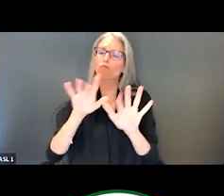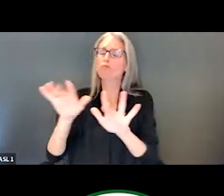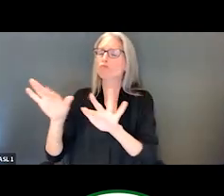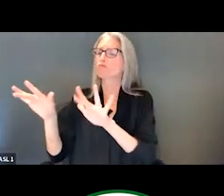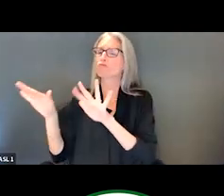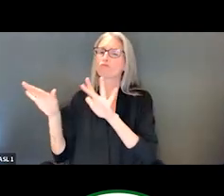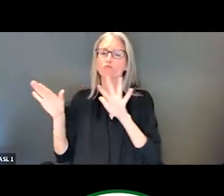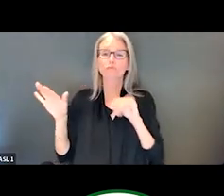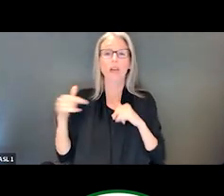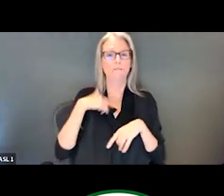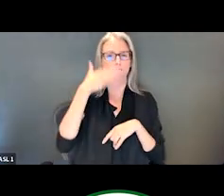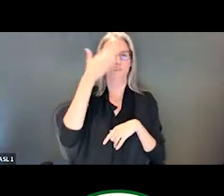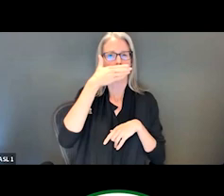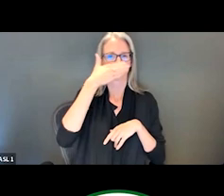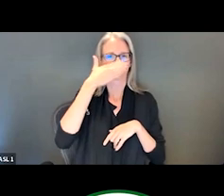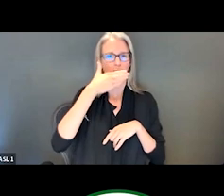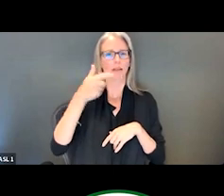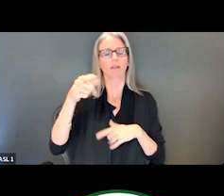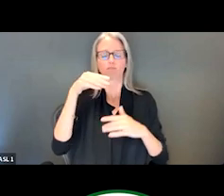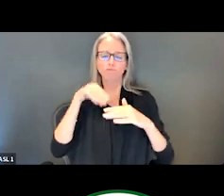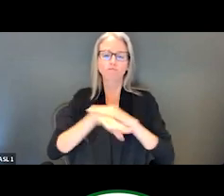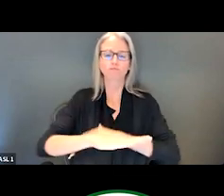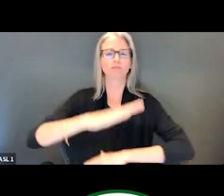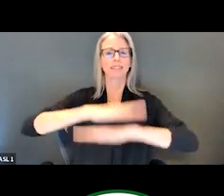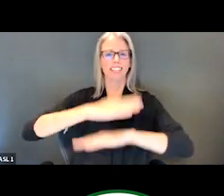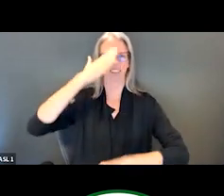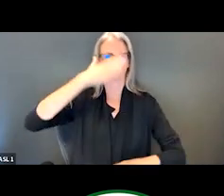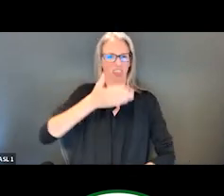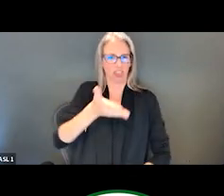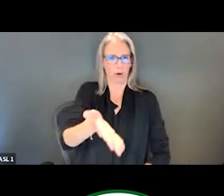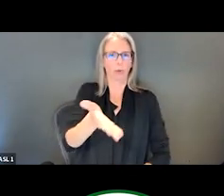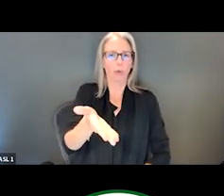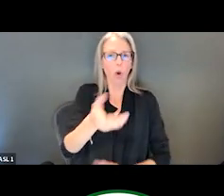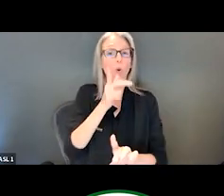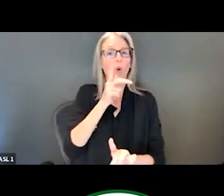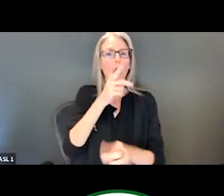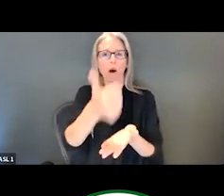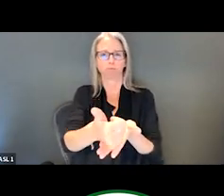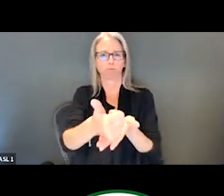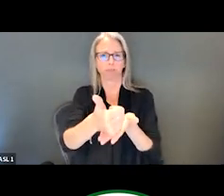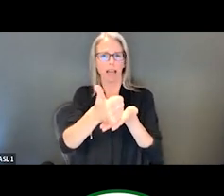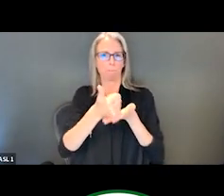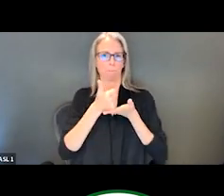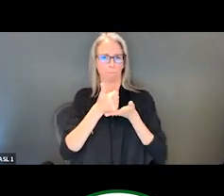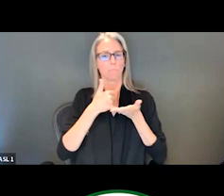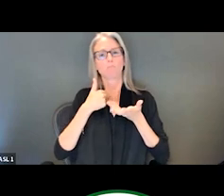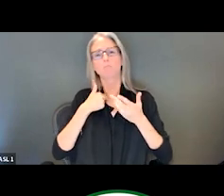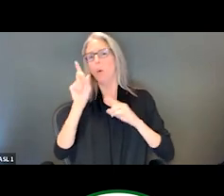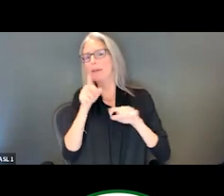And the person who was touring me through the building said, oh, you don't need to measure. That side, that's just for people who work here. And I said, let me tell you, our report